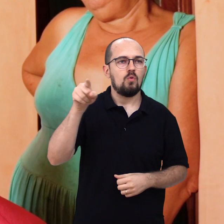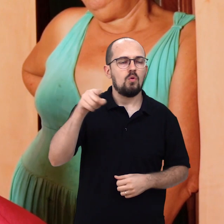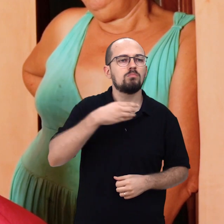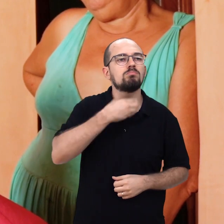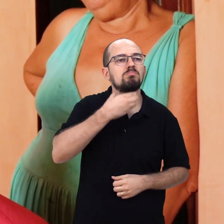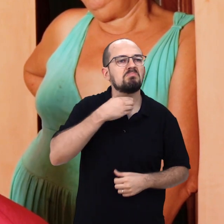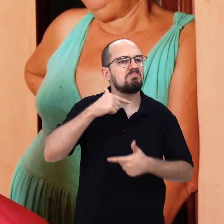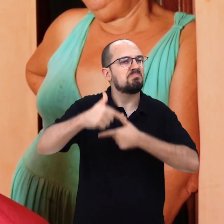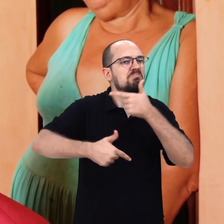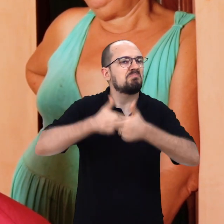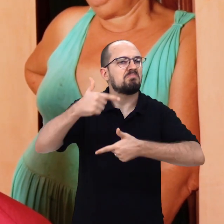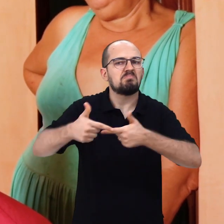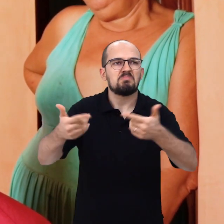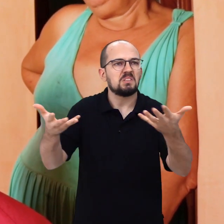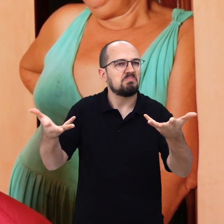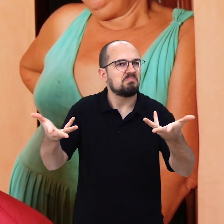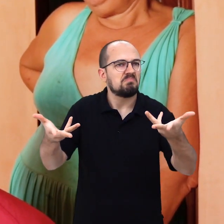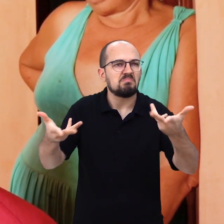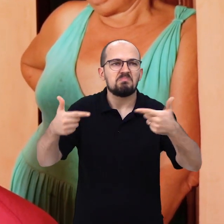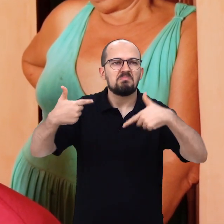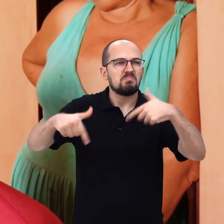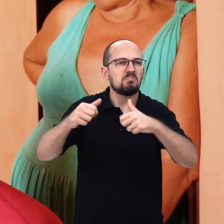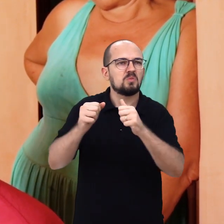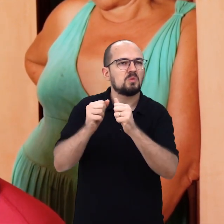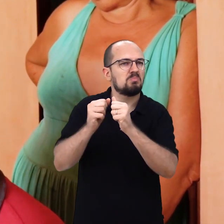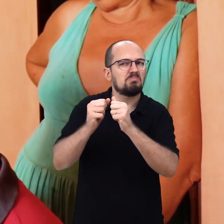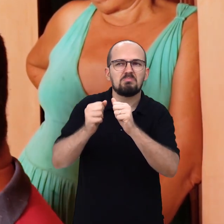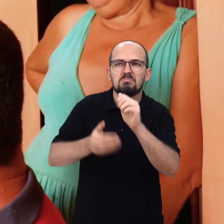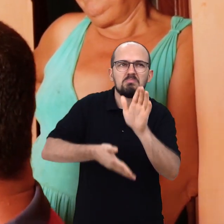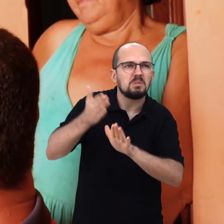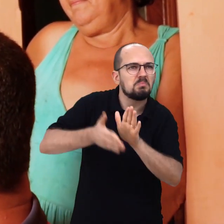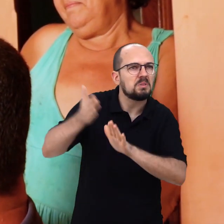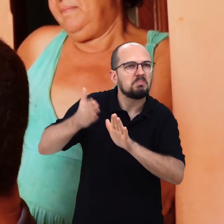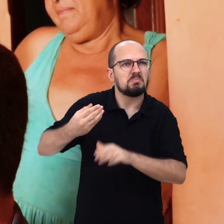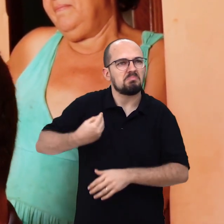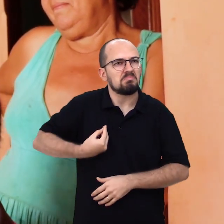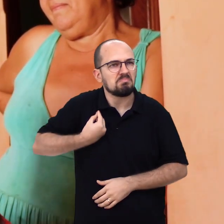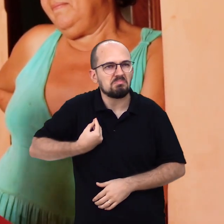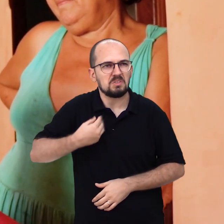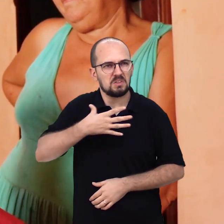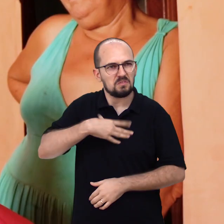he has always had a job. He had his child. He lives his life. He is independent.